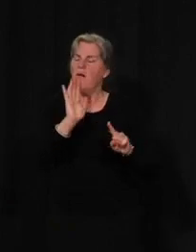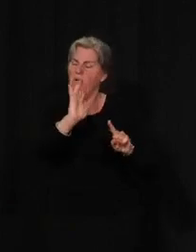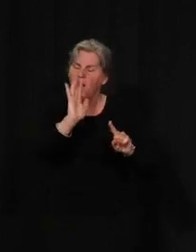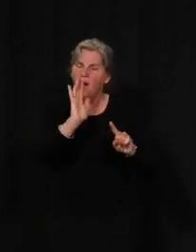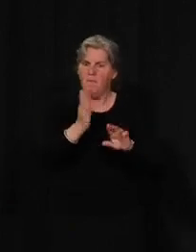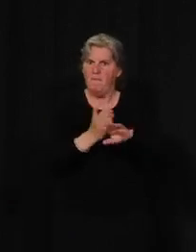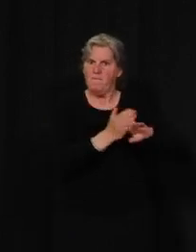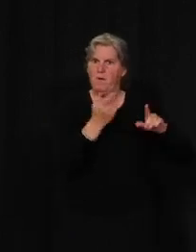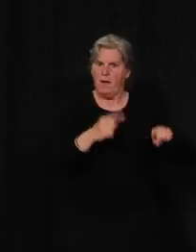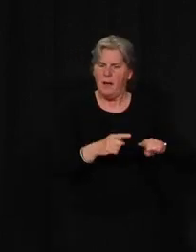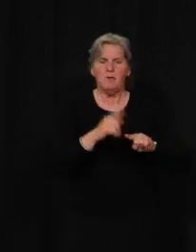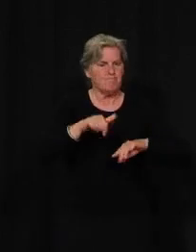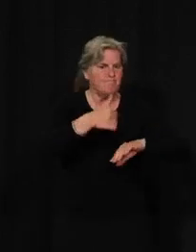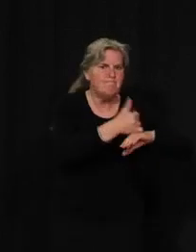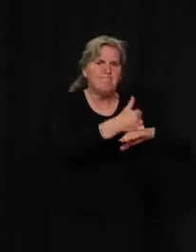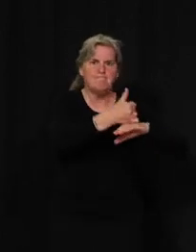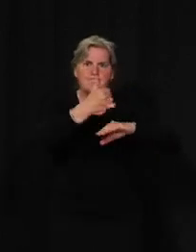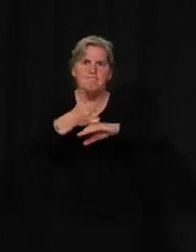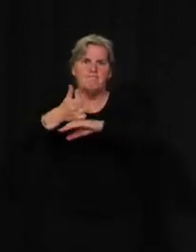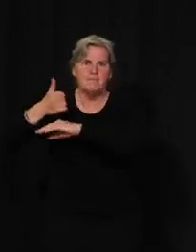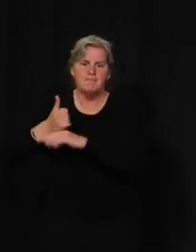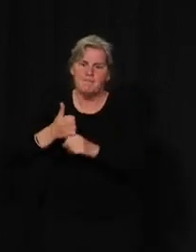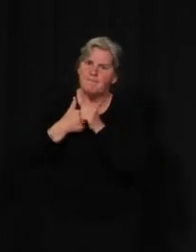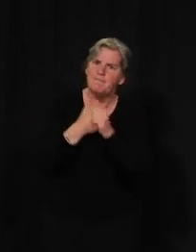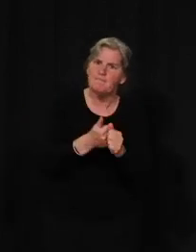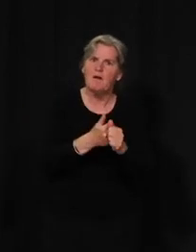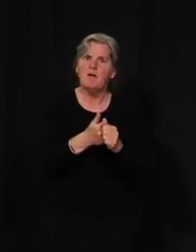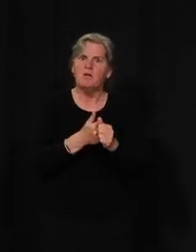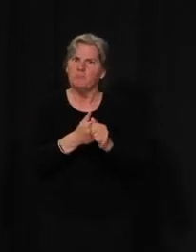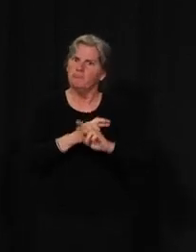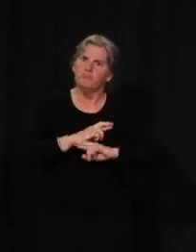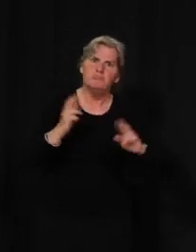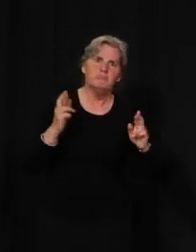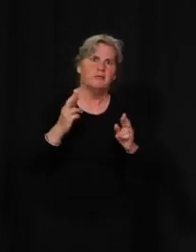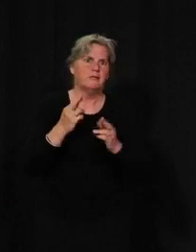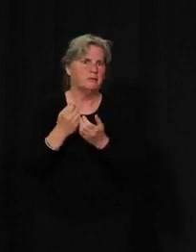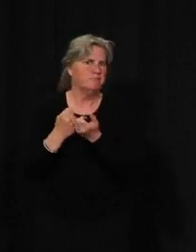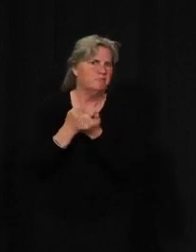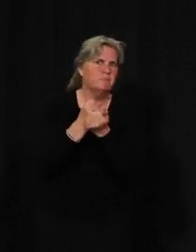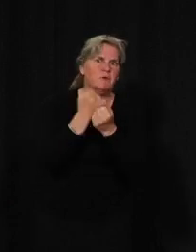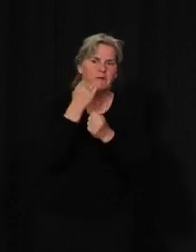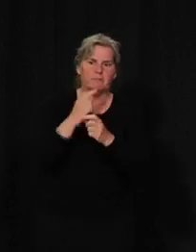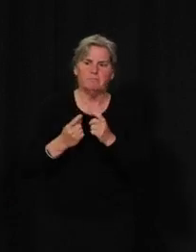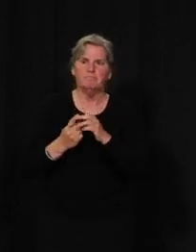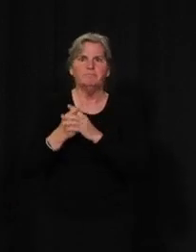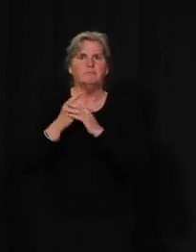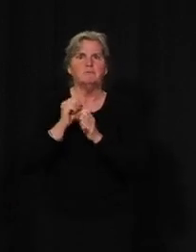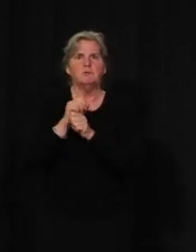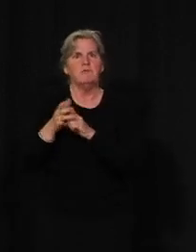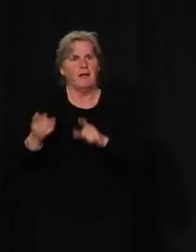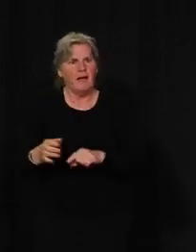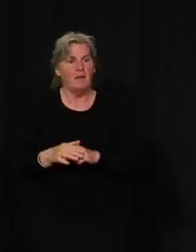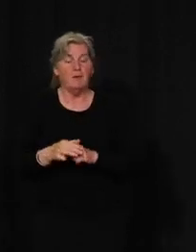and measures that we needed to. So that we can, at this point as Canada gains control of COVID, e